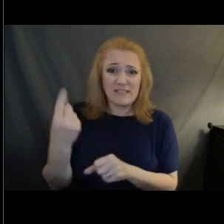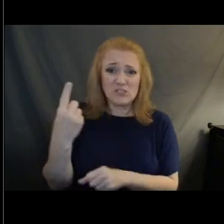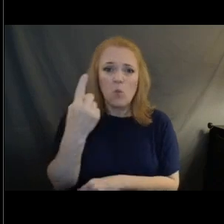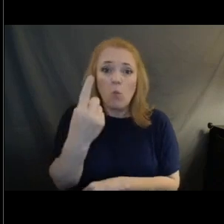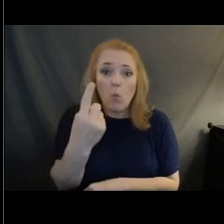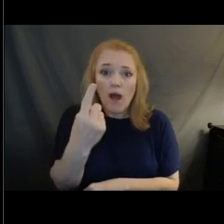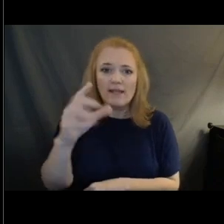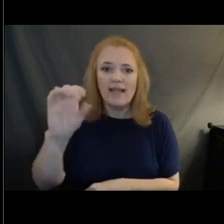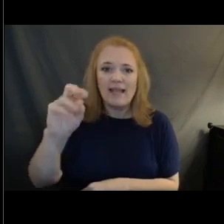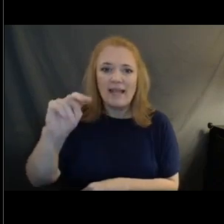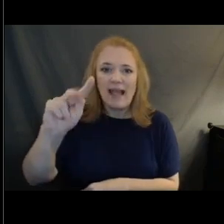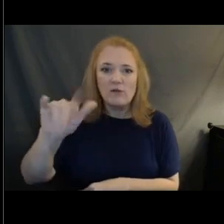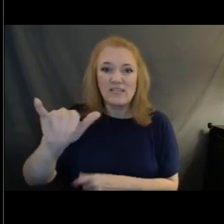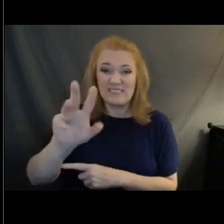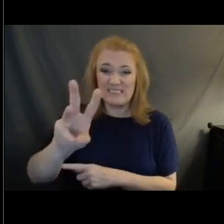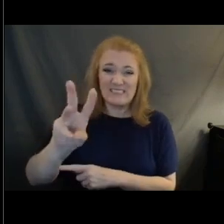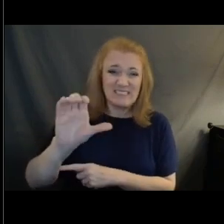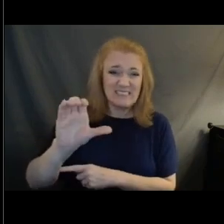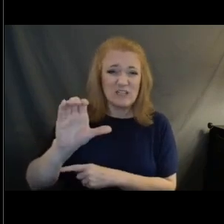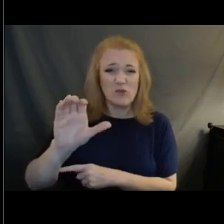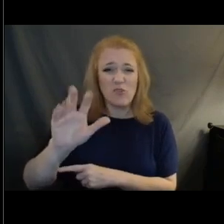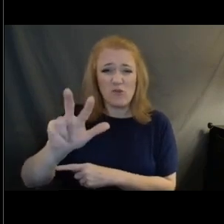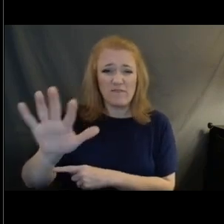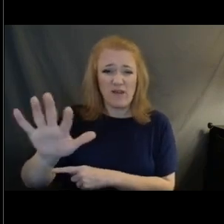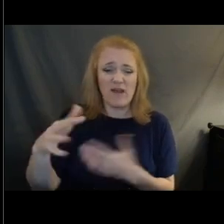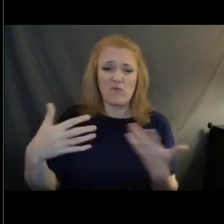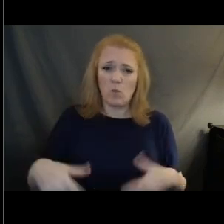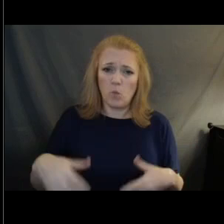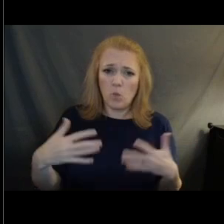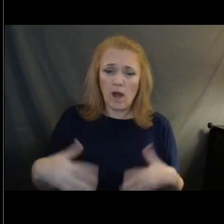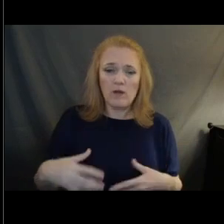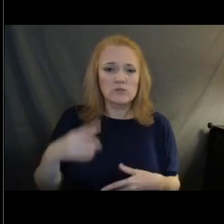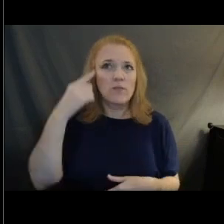very important to recognize, you think about extreme heat does not just impact everybody